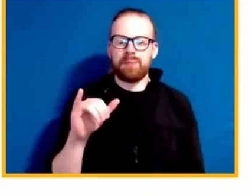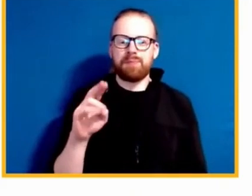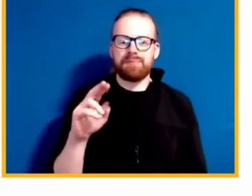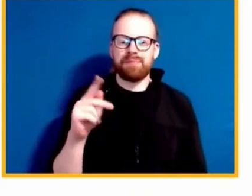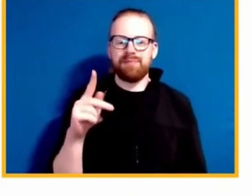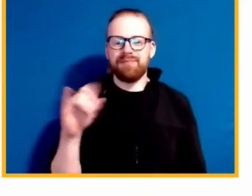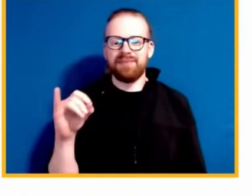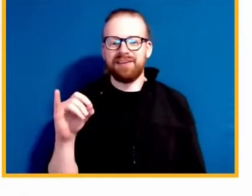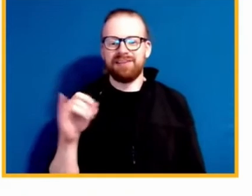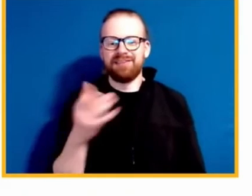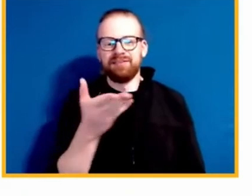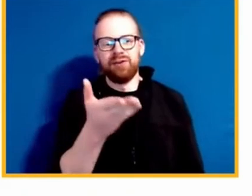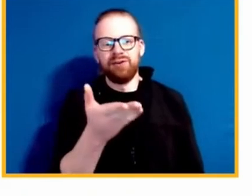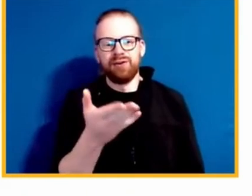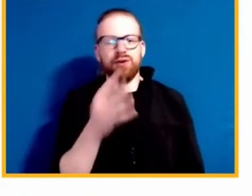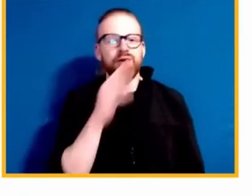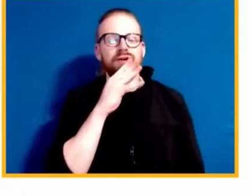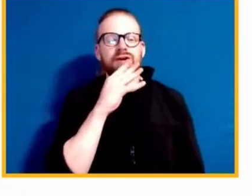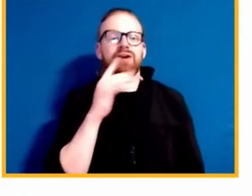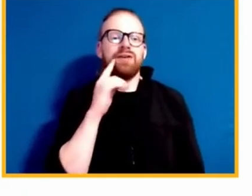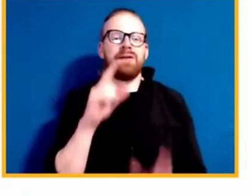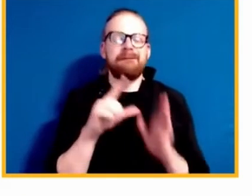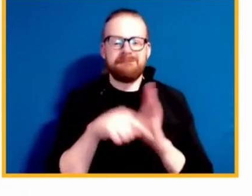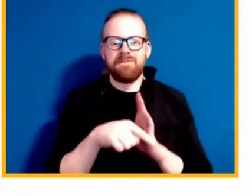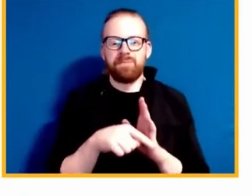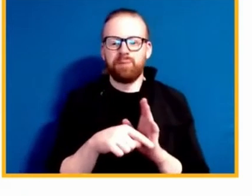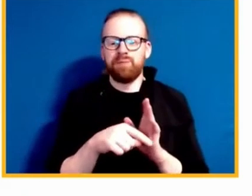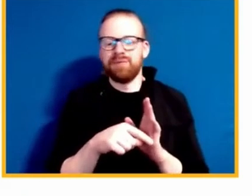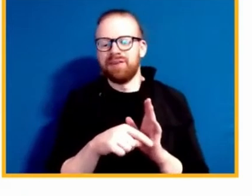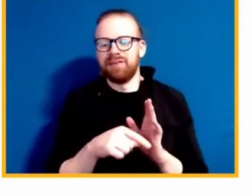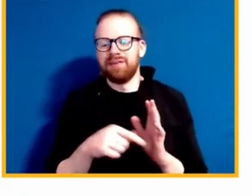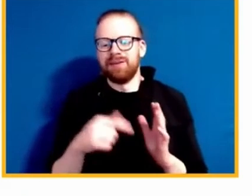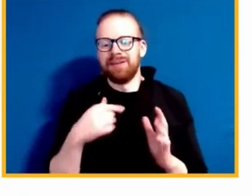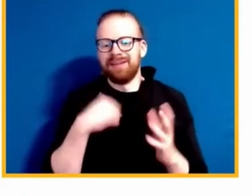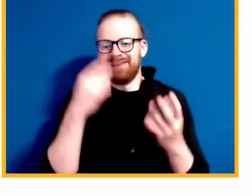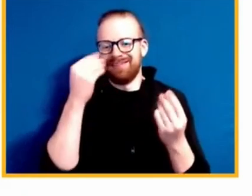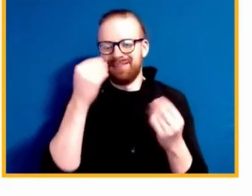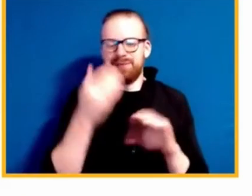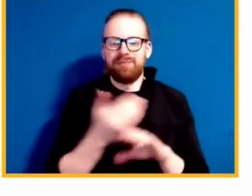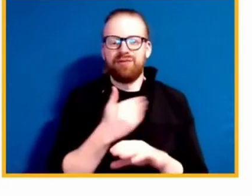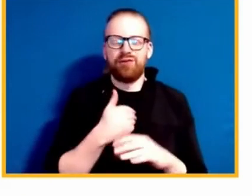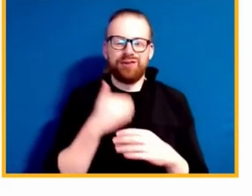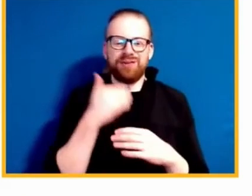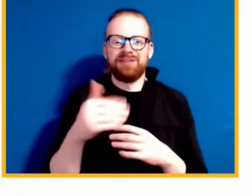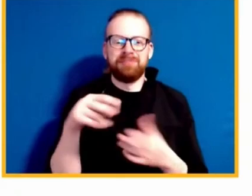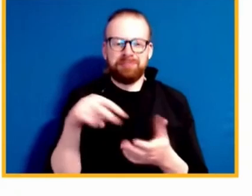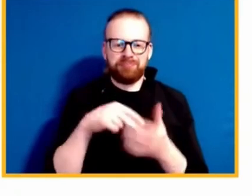talking then at least for a little bit because I need to collect my own thoughts before we get on to the next answer so Yuki,